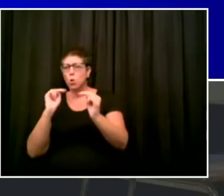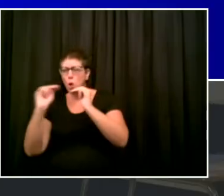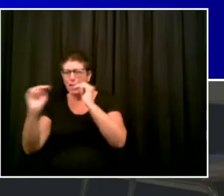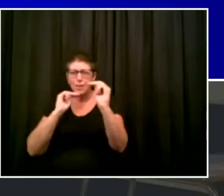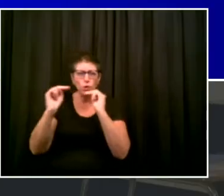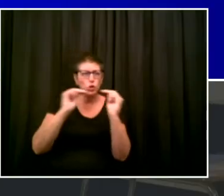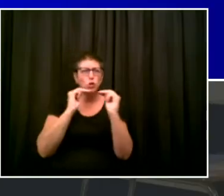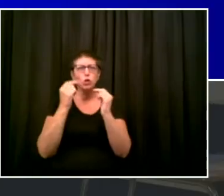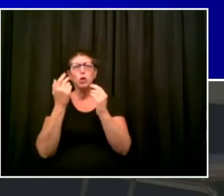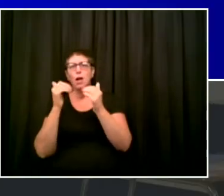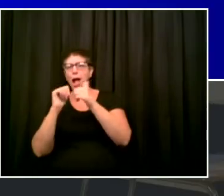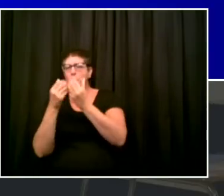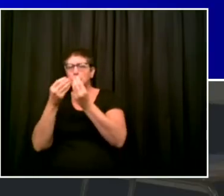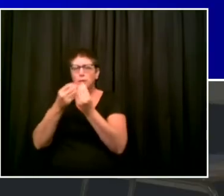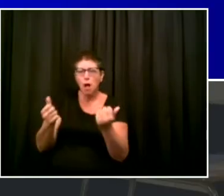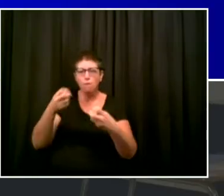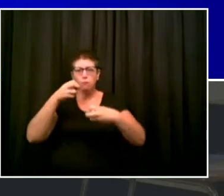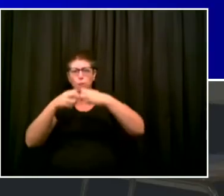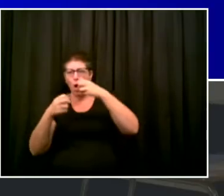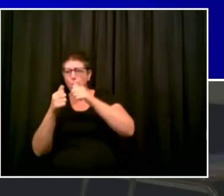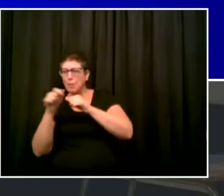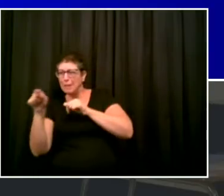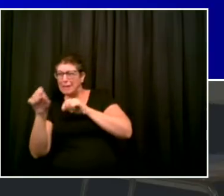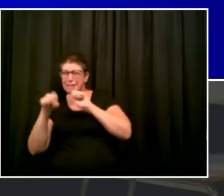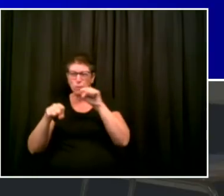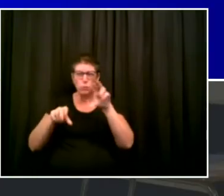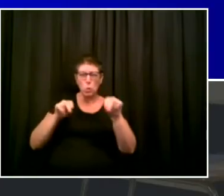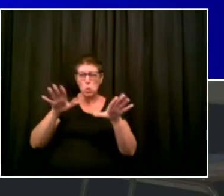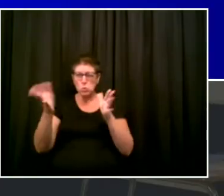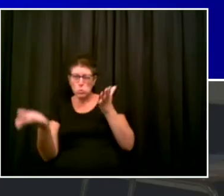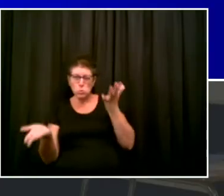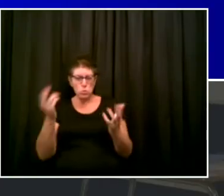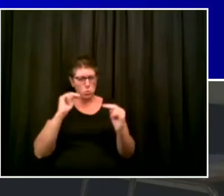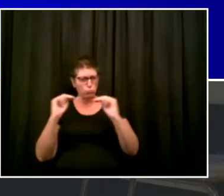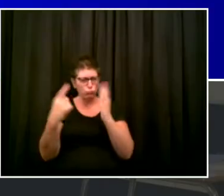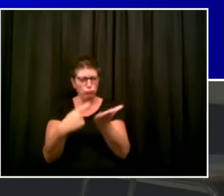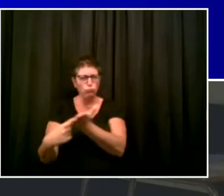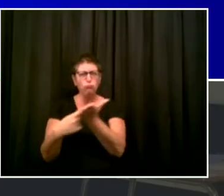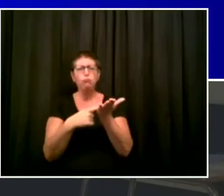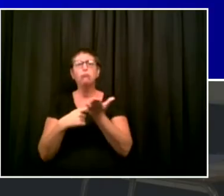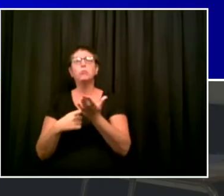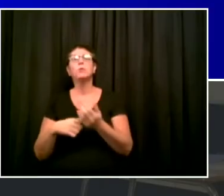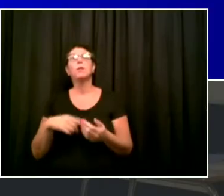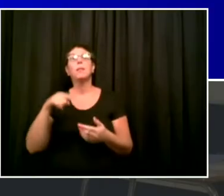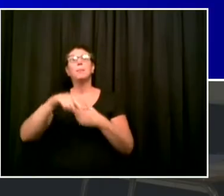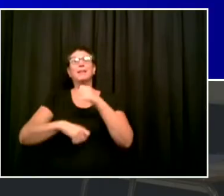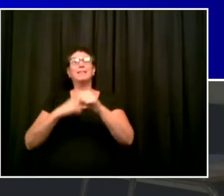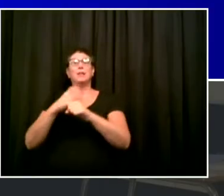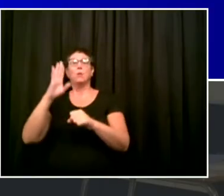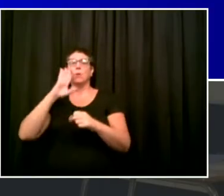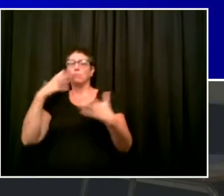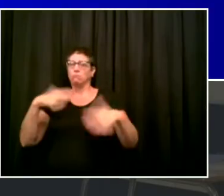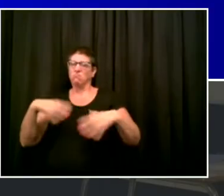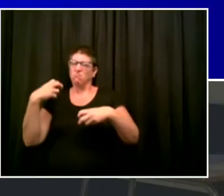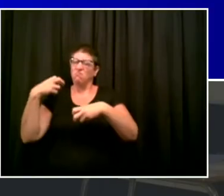WORKING TO RESOLVE ISSUES AND GET READY FOR WHAT WILL BE ONE OF THE MOST LITE TLSOCHOL YEARS, I THINK